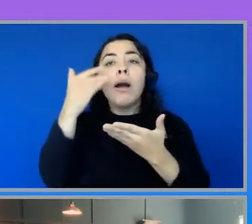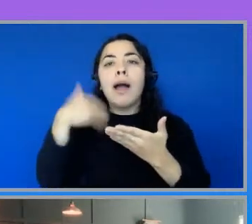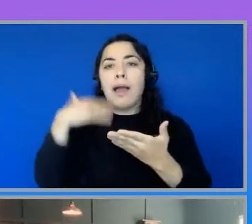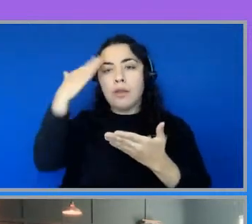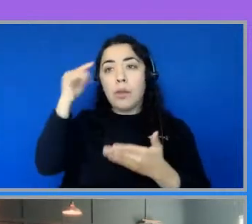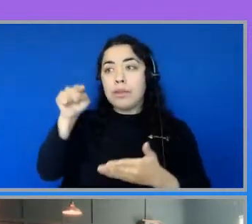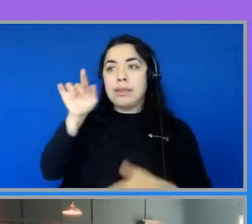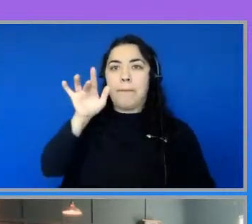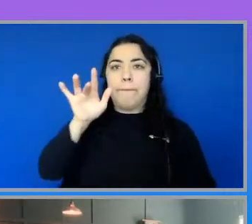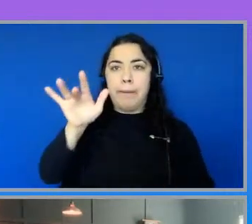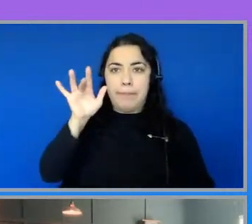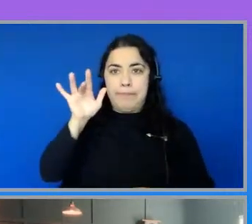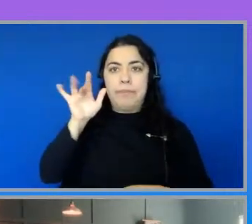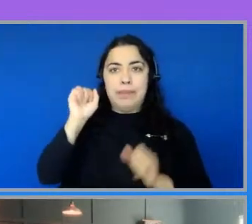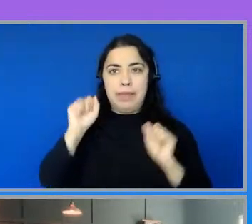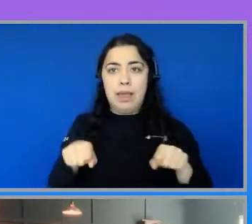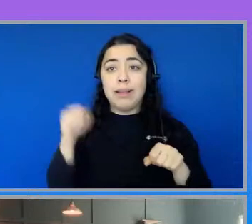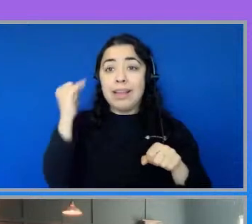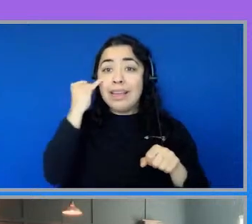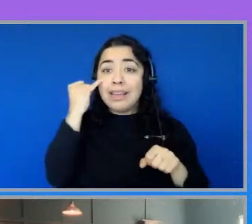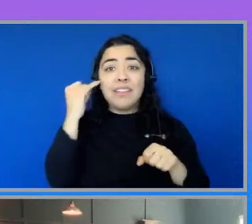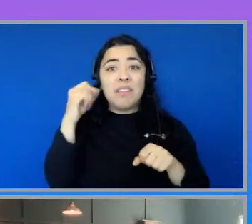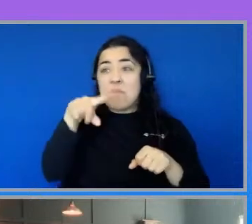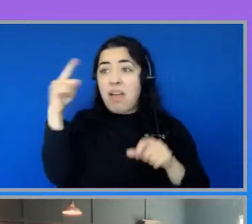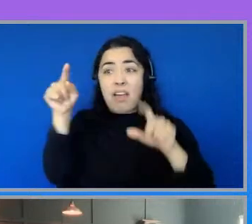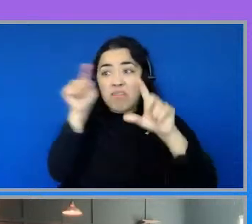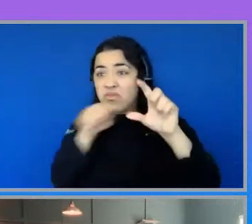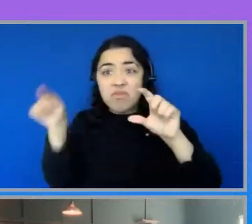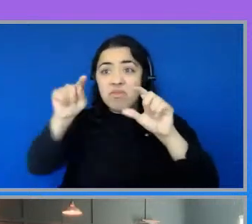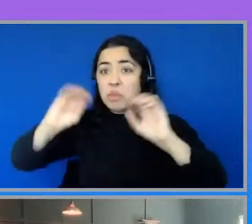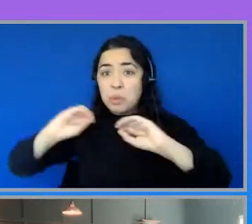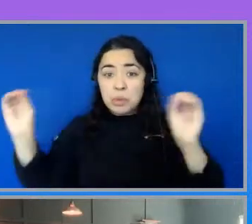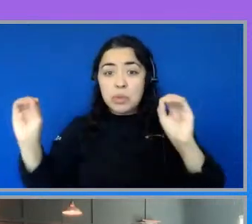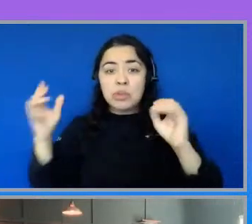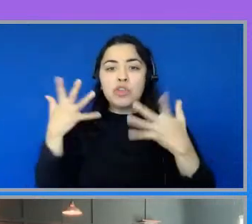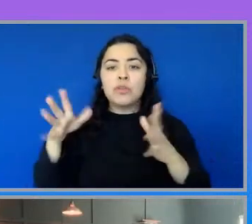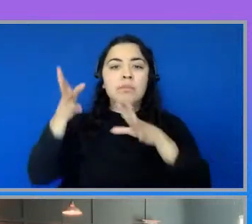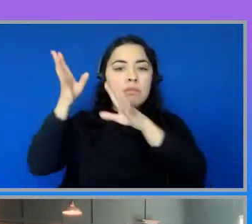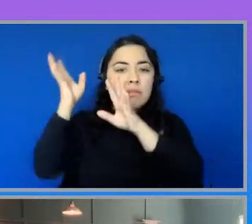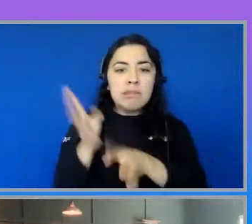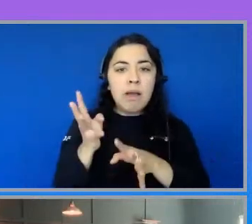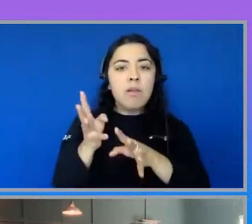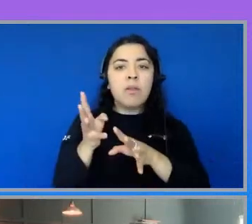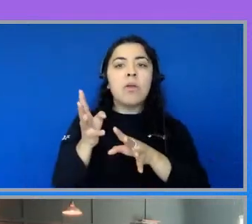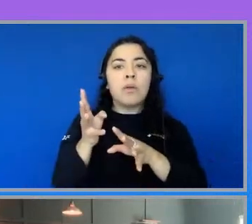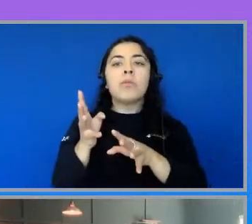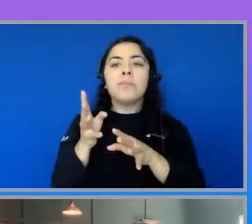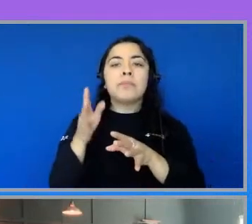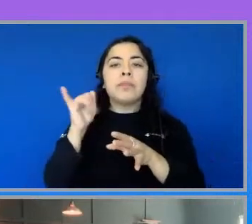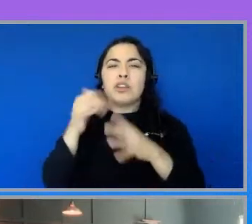this is a button. If I didn't have it and I just had the label of download results, and that label happened to be a darker